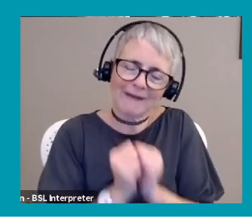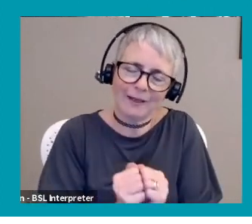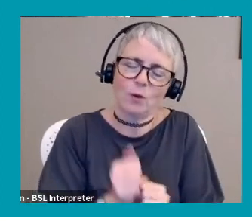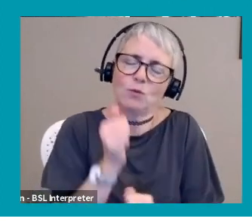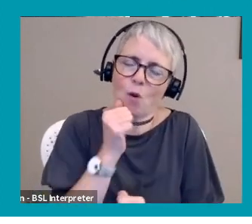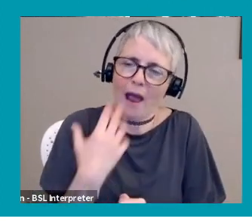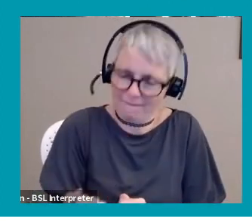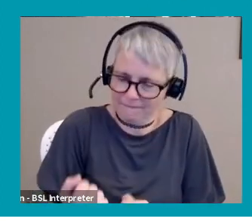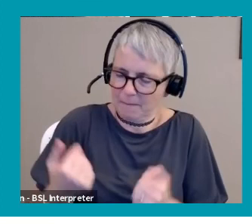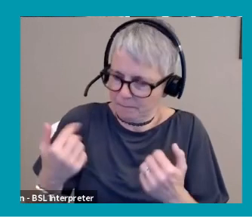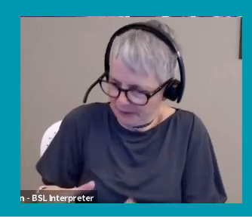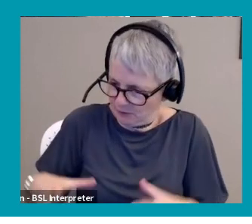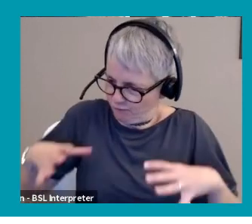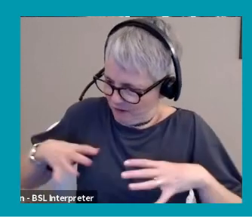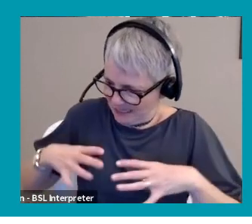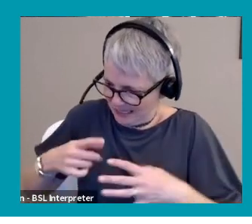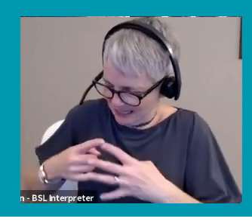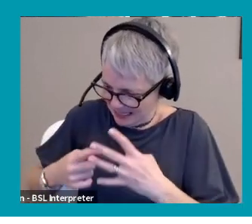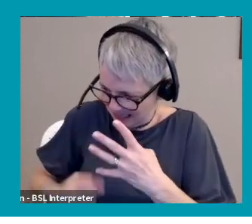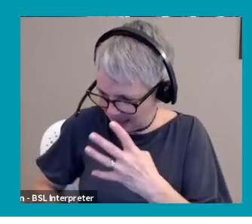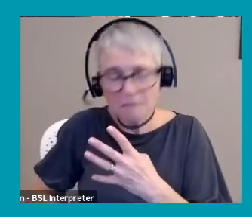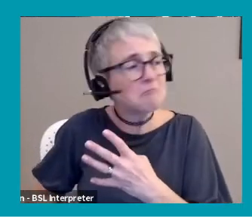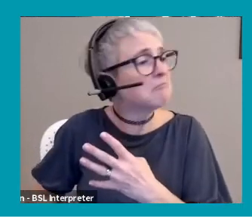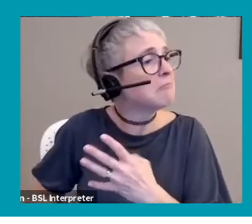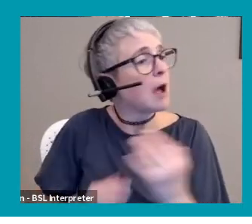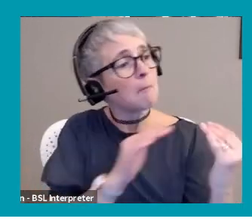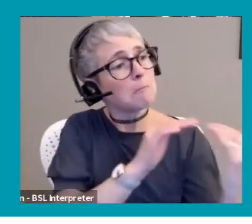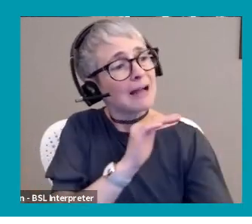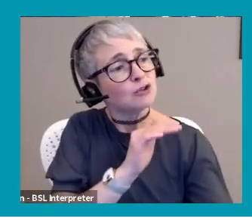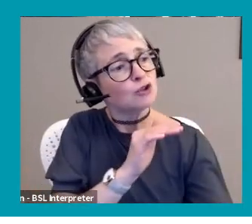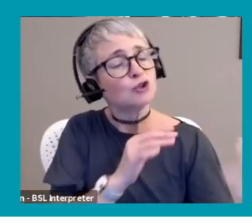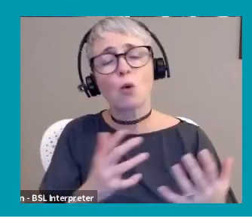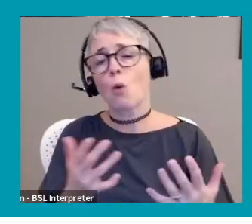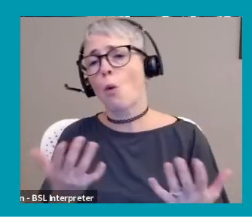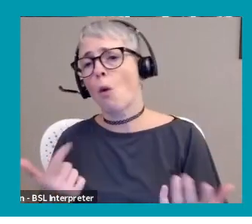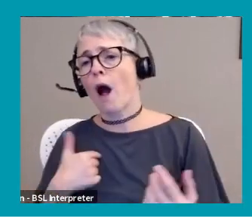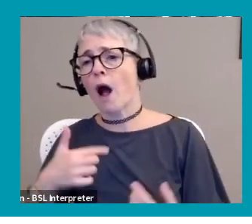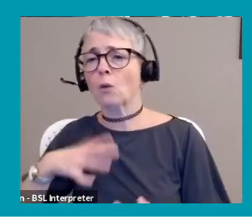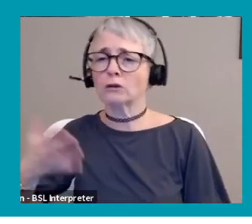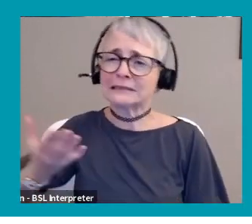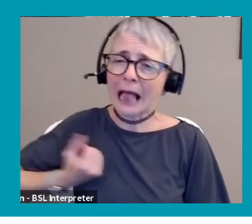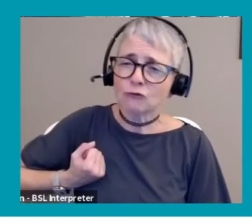that you're looking for a job with a certain salary band that gives you flexible working